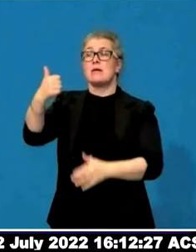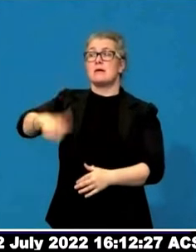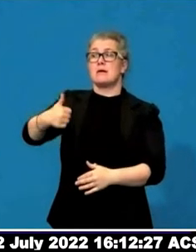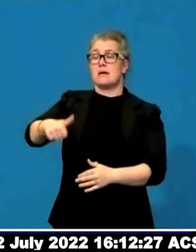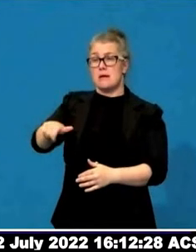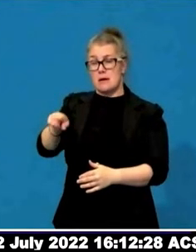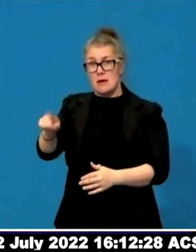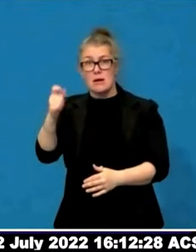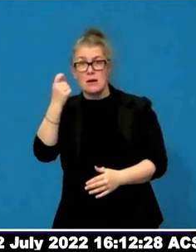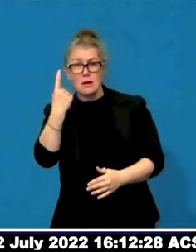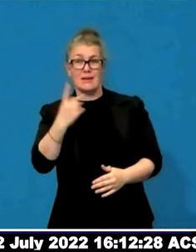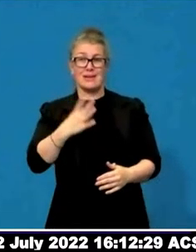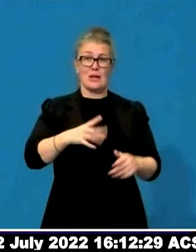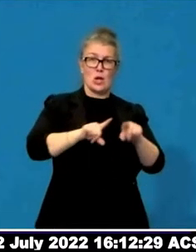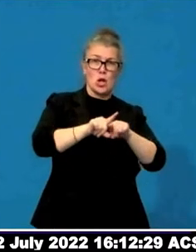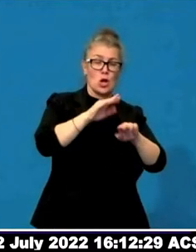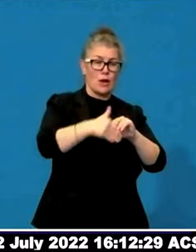or learn about the services themselves.